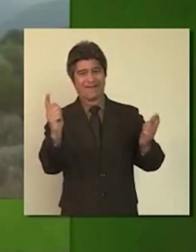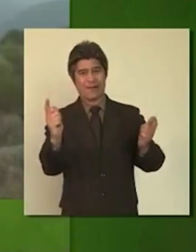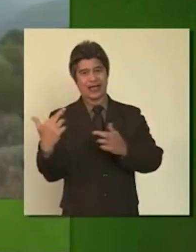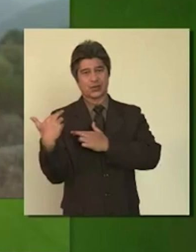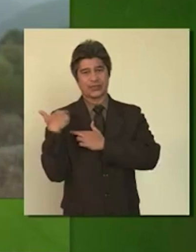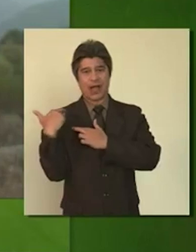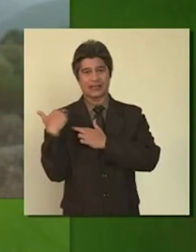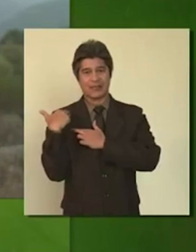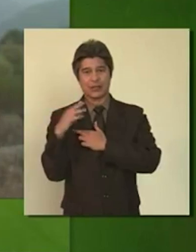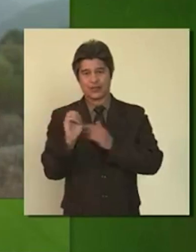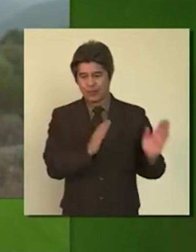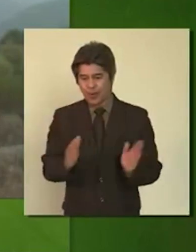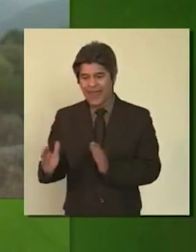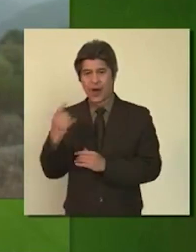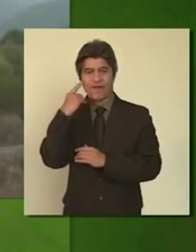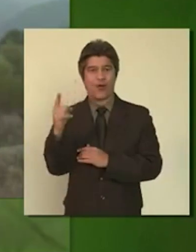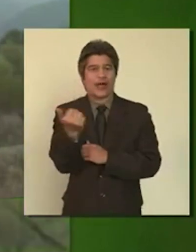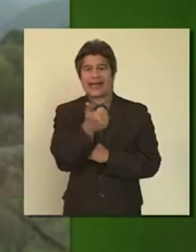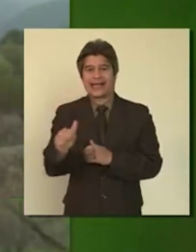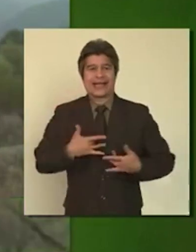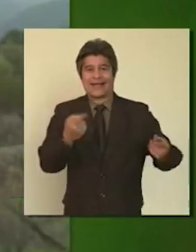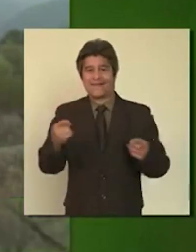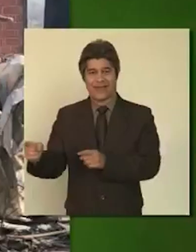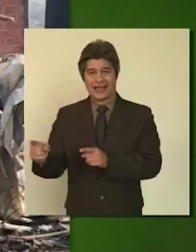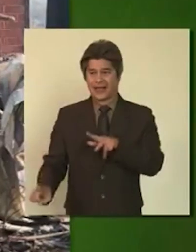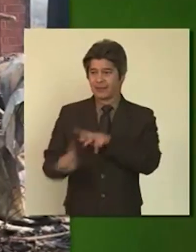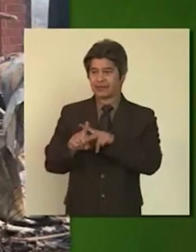everybody's responsibility to be prepared for an event occurring in their